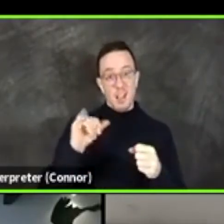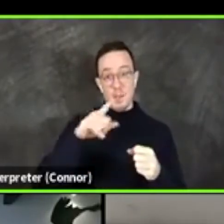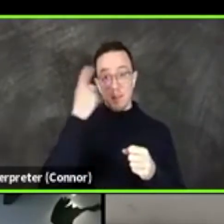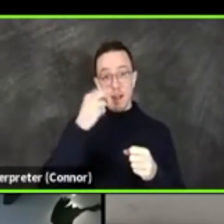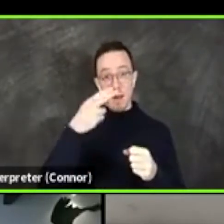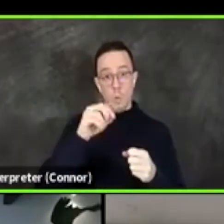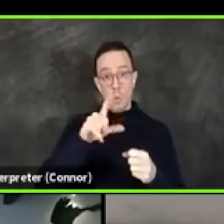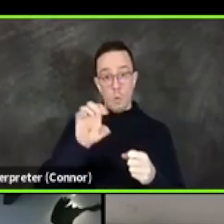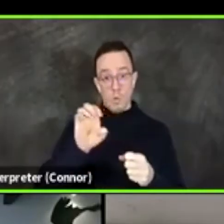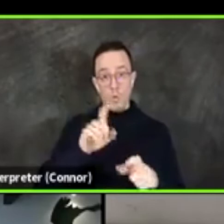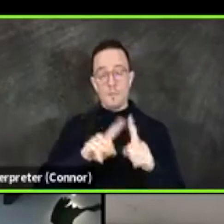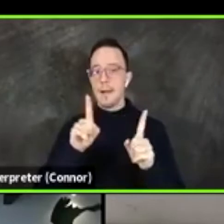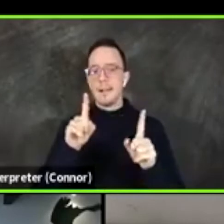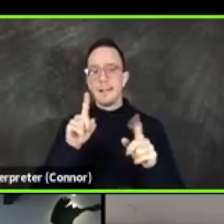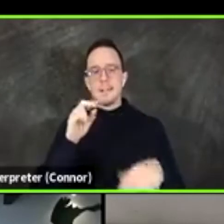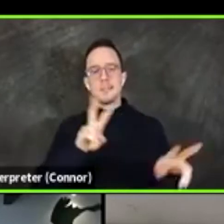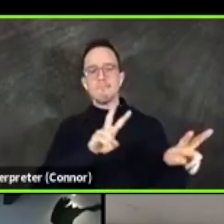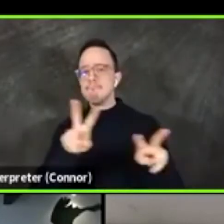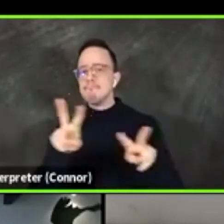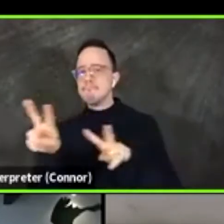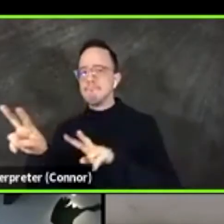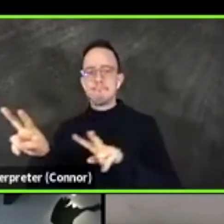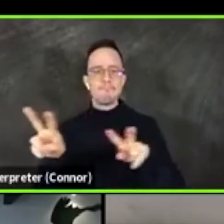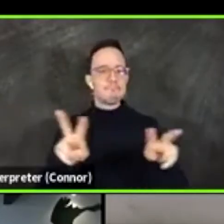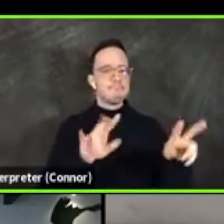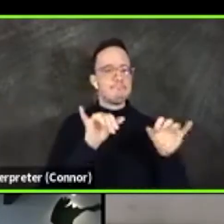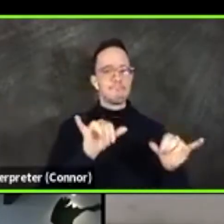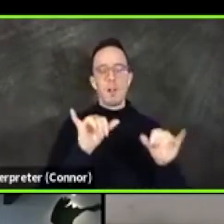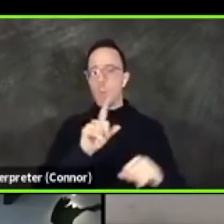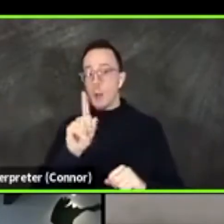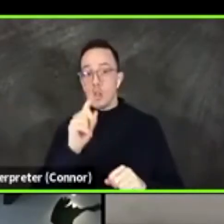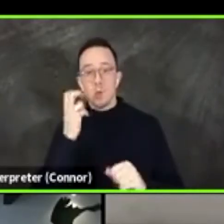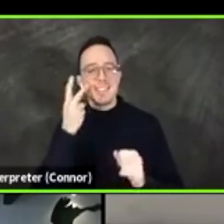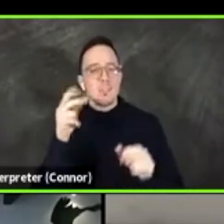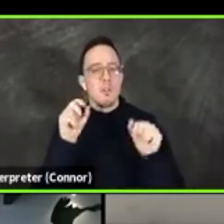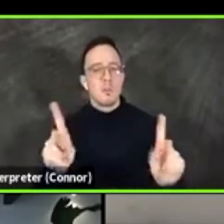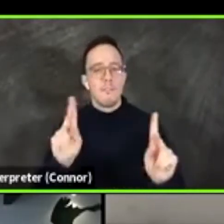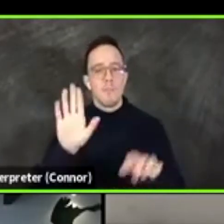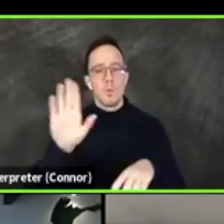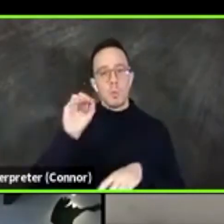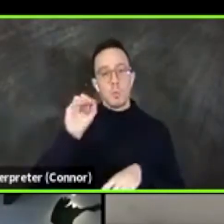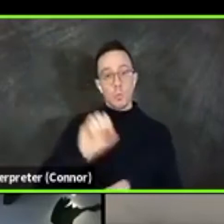THE WORLD, WHERE DO YOU -- WHERE DO YOU SEE, THOSE SPARKS? WHERE DO YOU SEE YOUR WORK, AS AN ARTIST AND ORGANIZER, NEEDED?